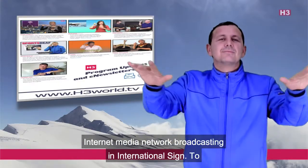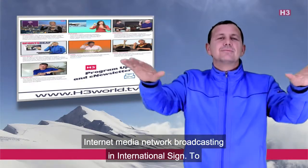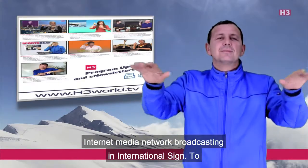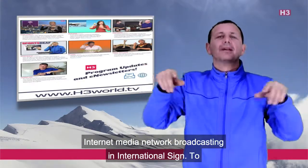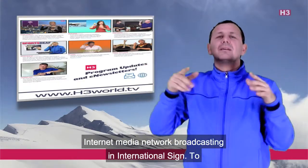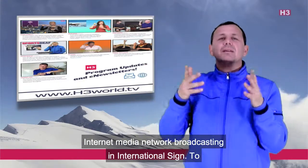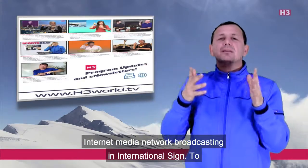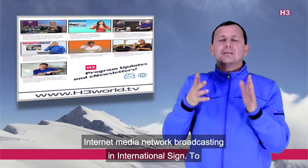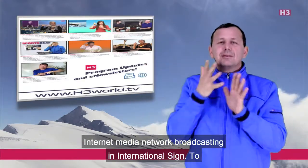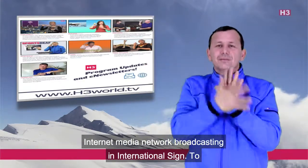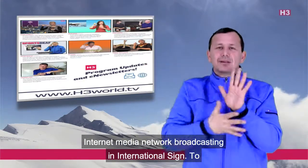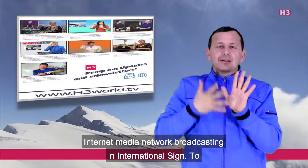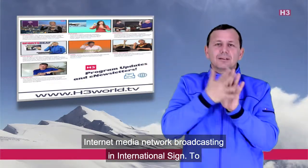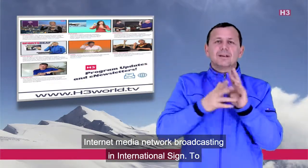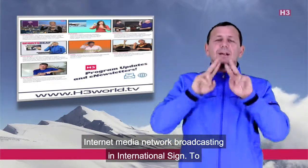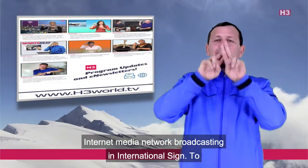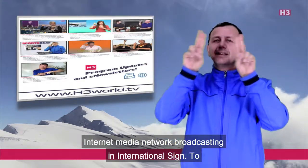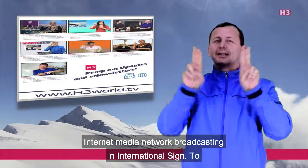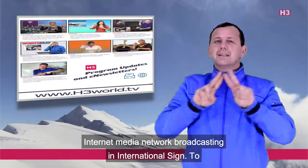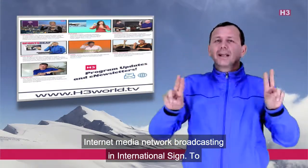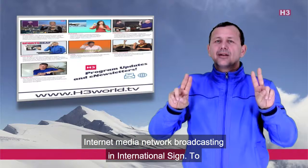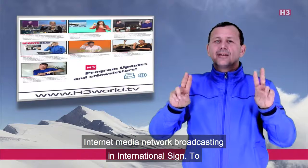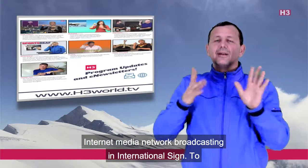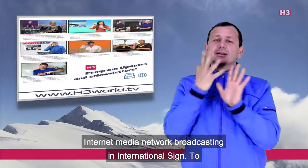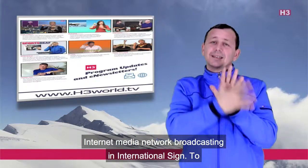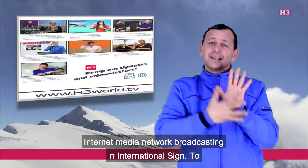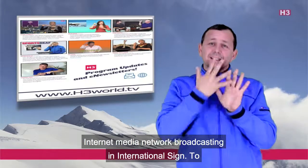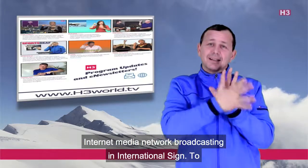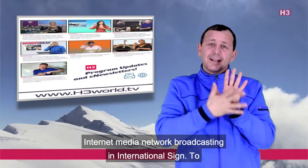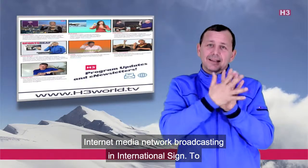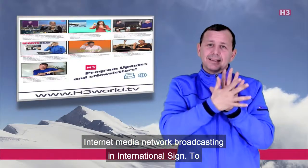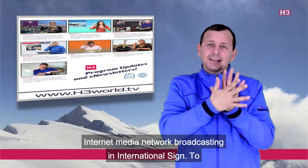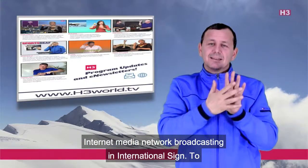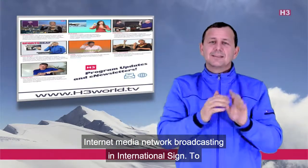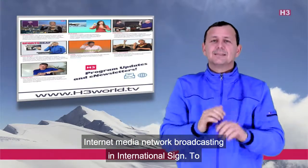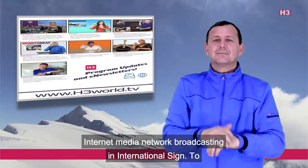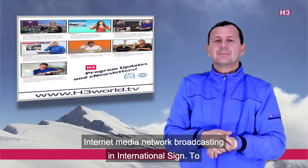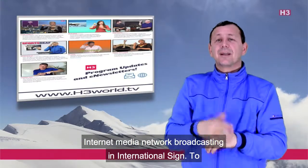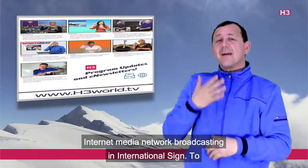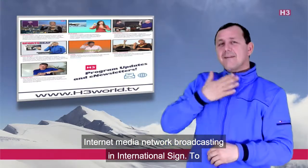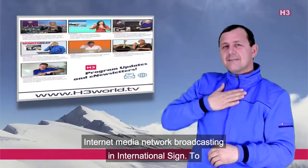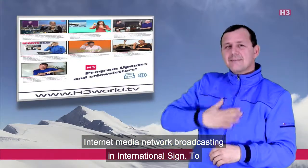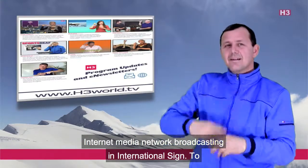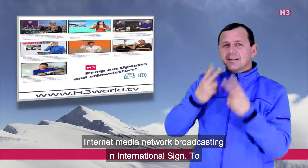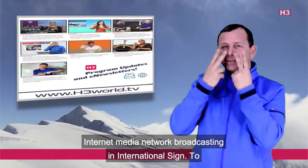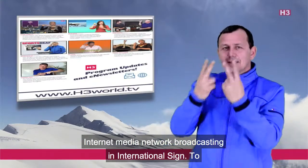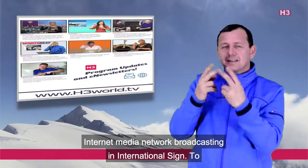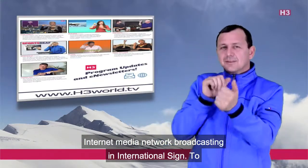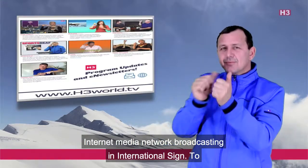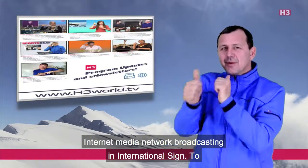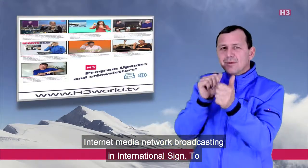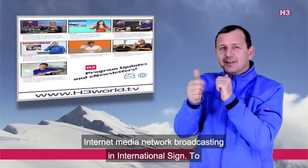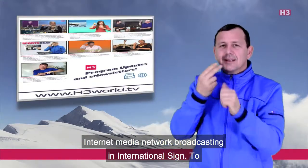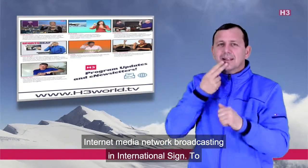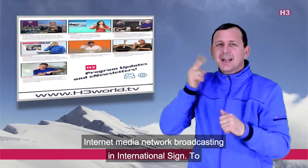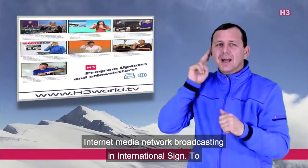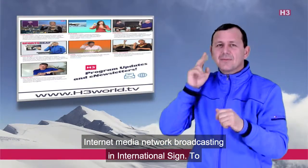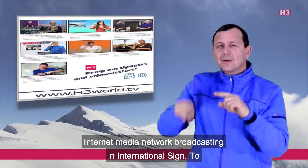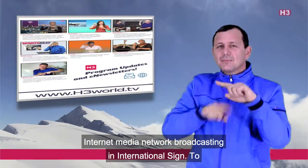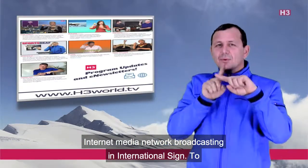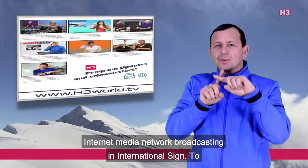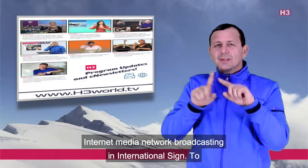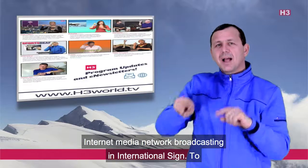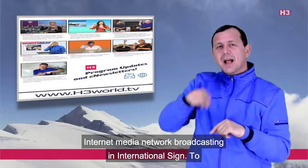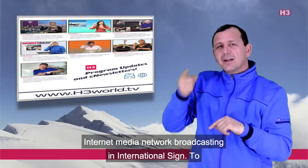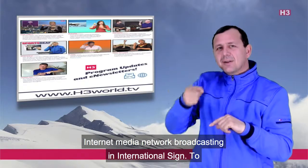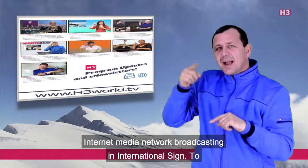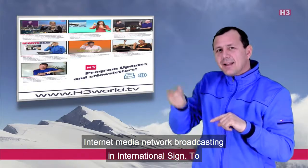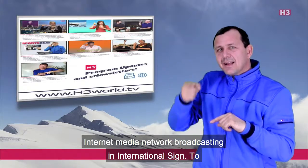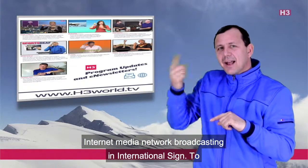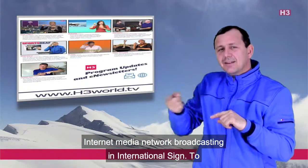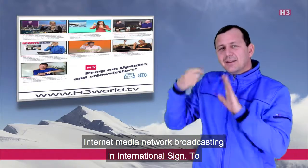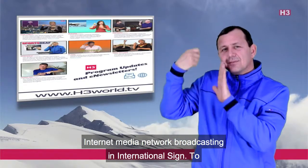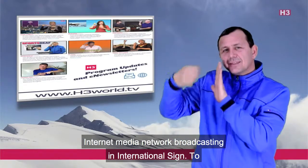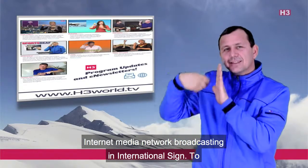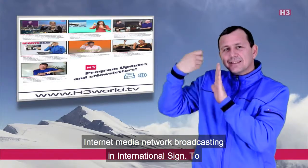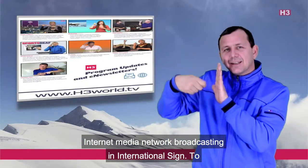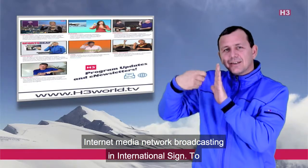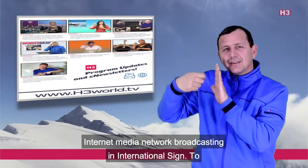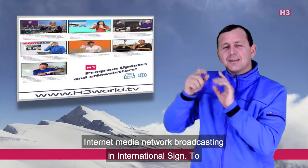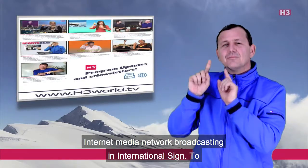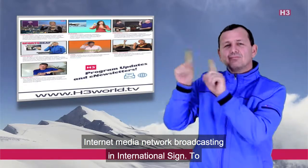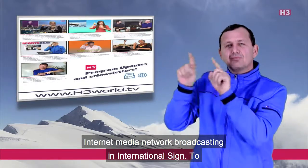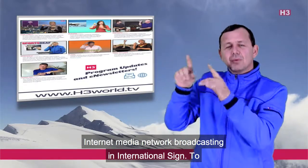Internet media network broadcasting in International Sign. To